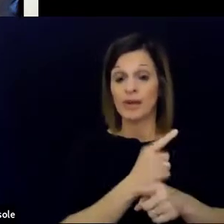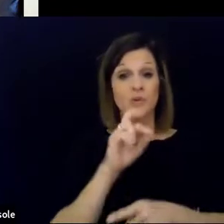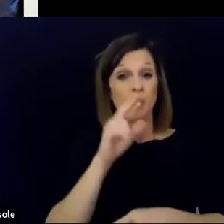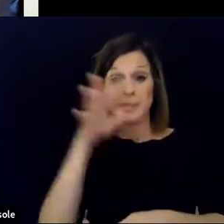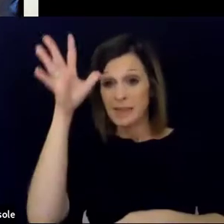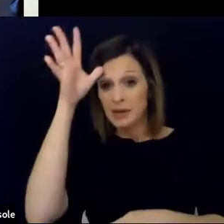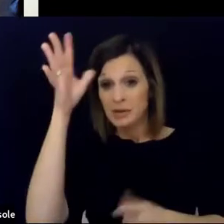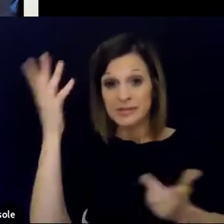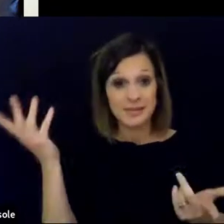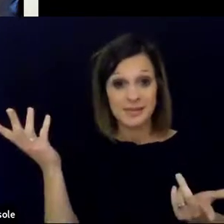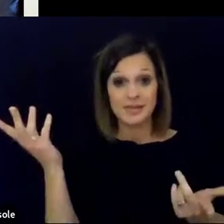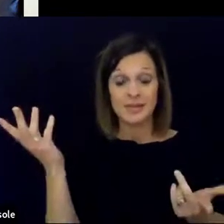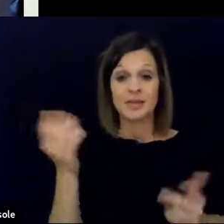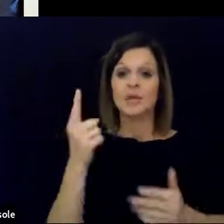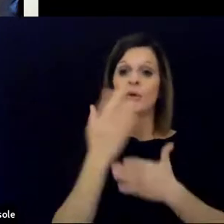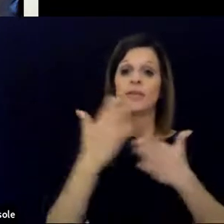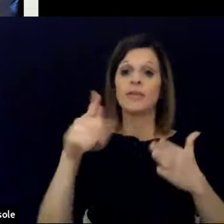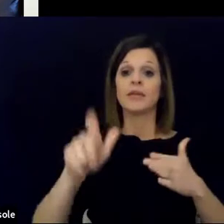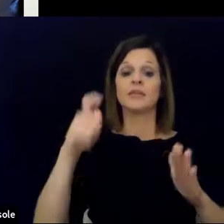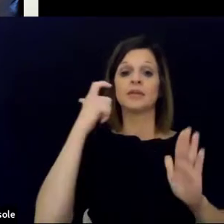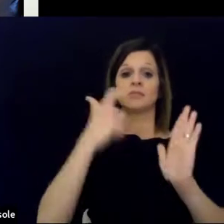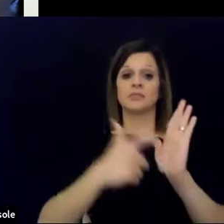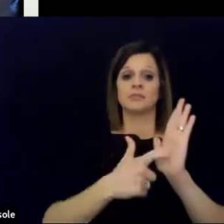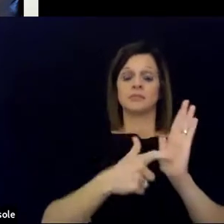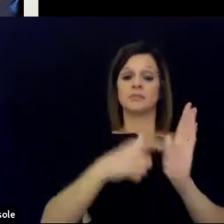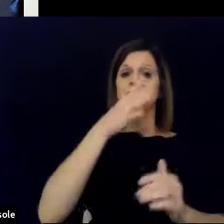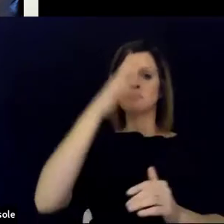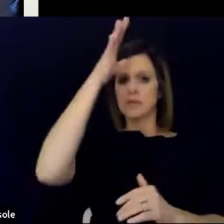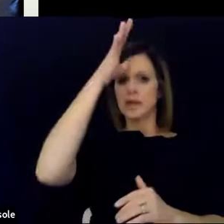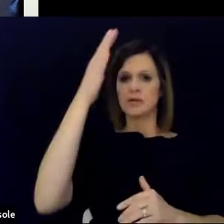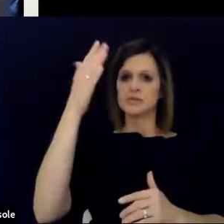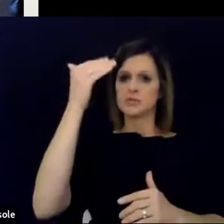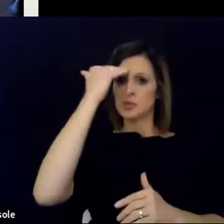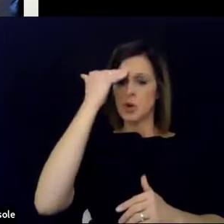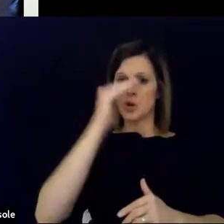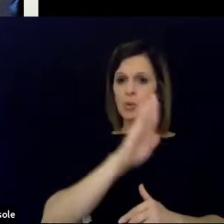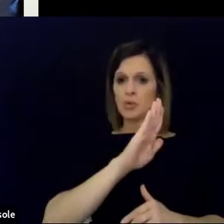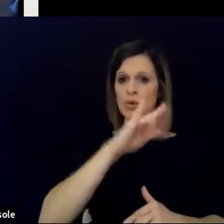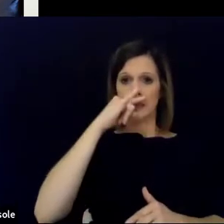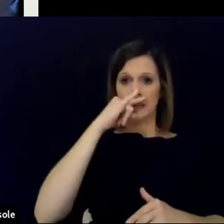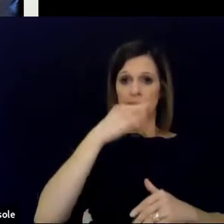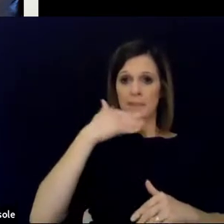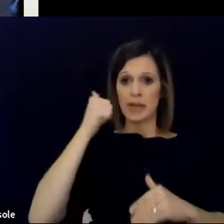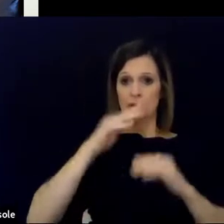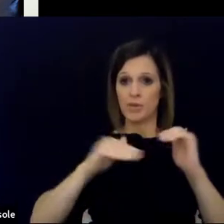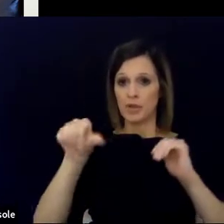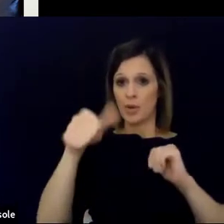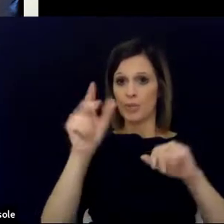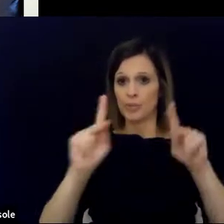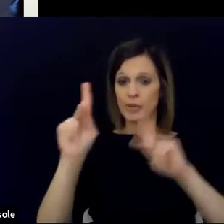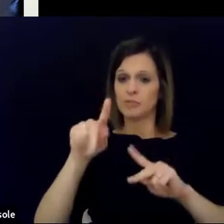that the parents know the kid better, than anybody else knows the kid. And we have to trust and believe the parents.